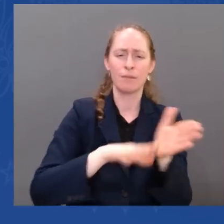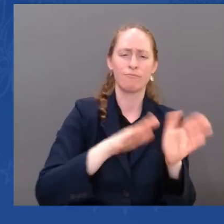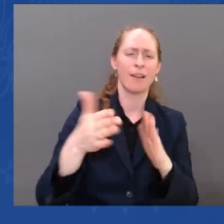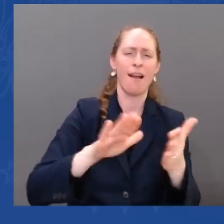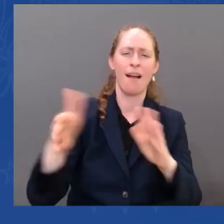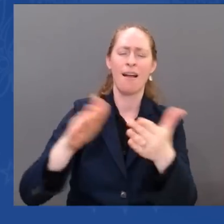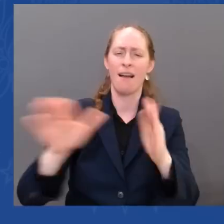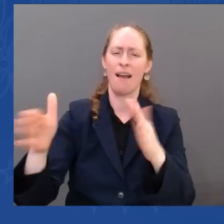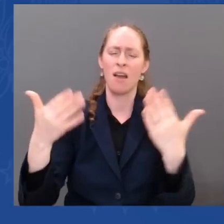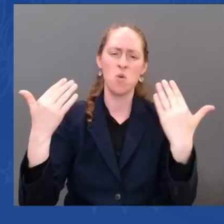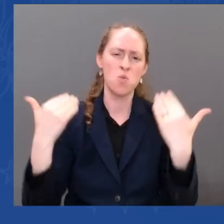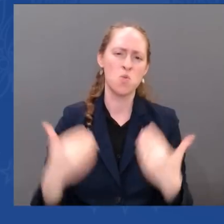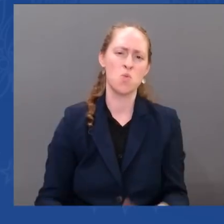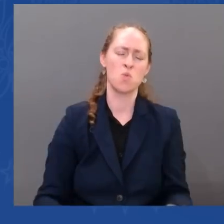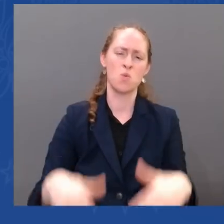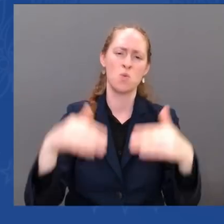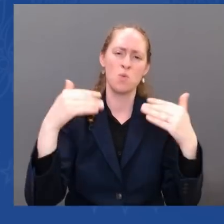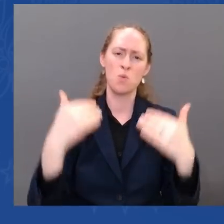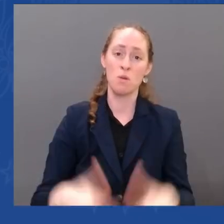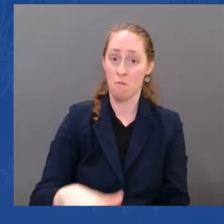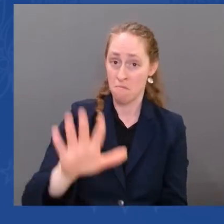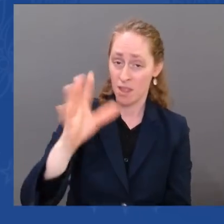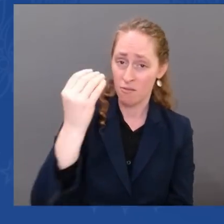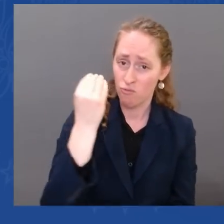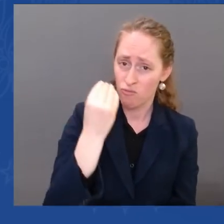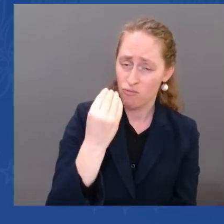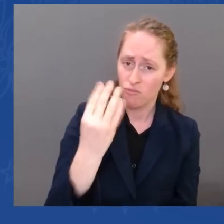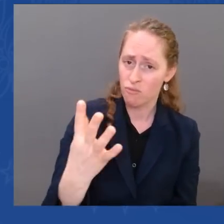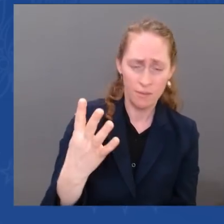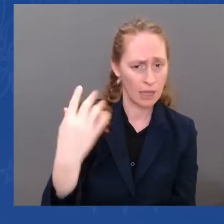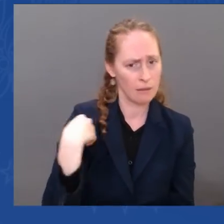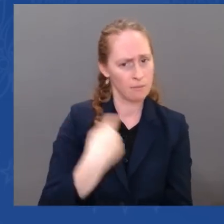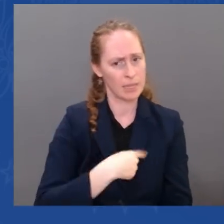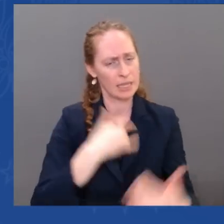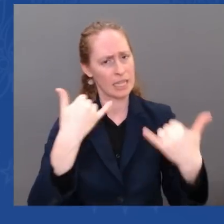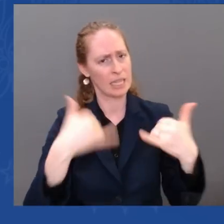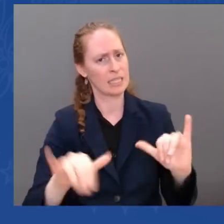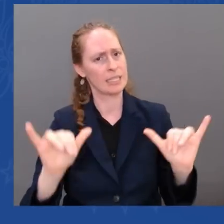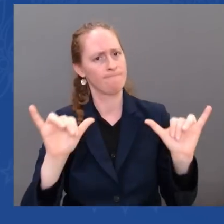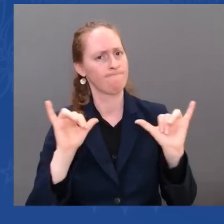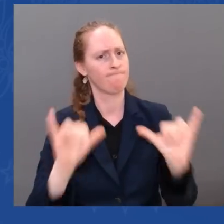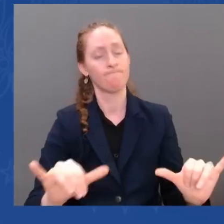standing as one to support the people of Ukraine and impose severe economic costs on Russia